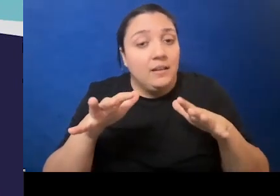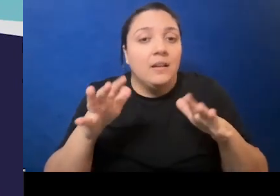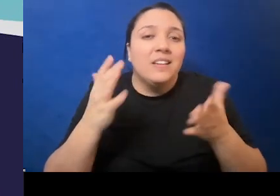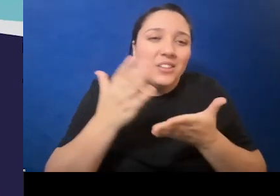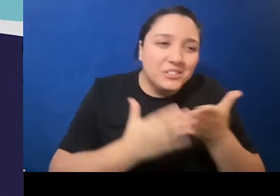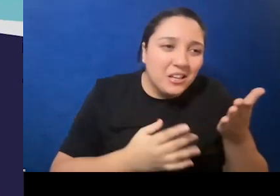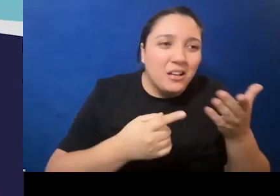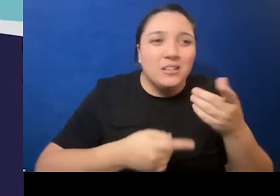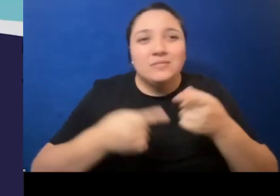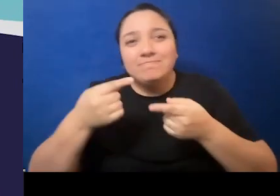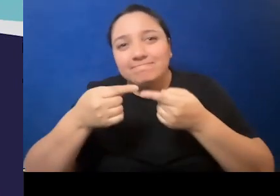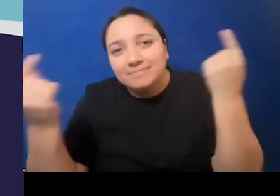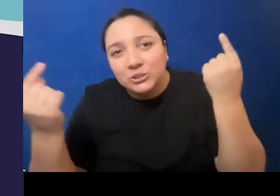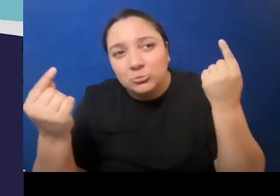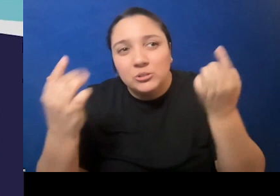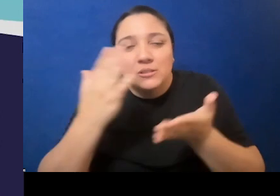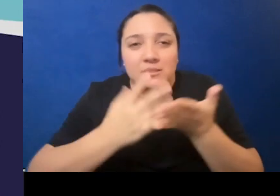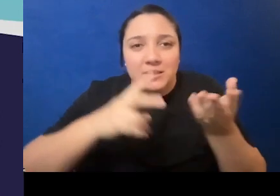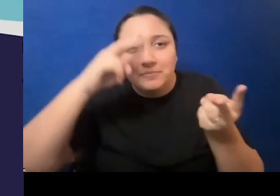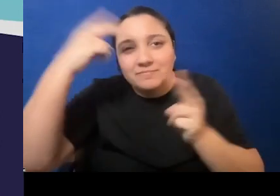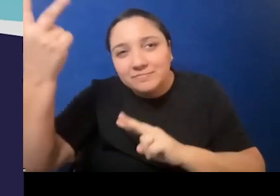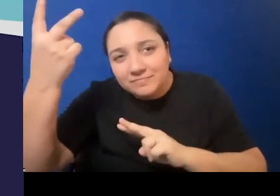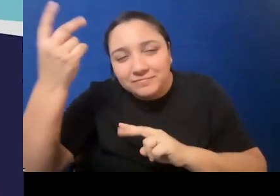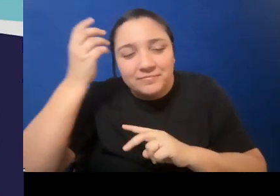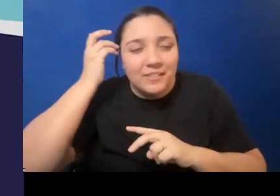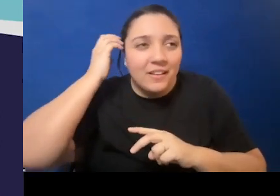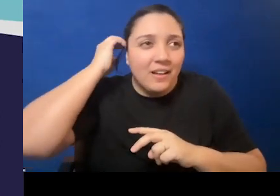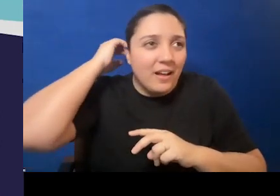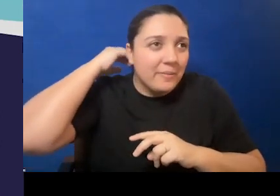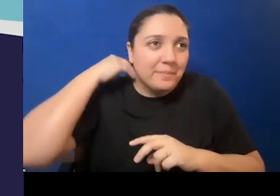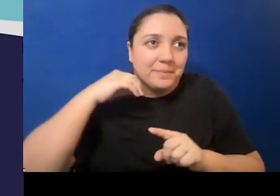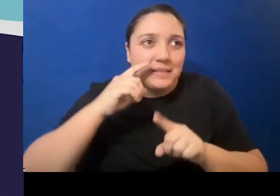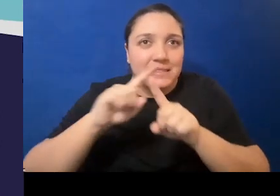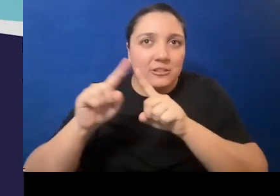ANXIETY THERE ARE DISPUTES AND SORT OF MISUNDERSTANDINGS OR